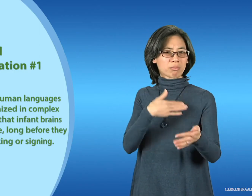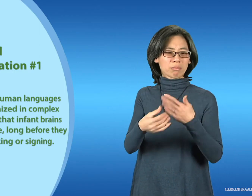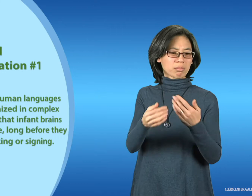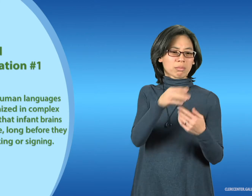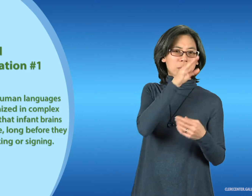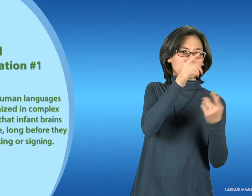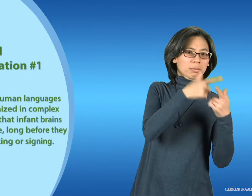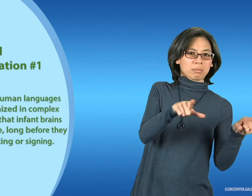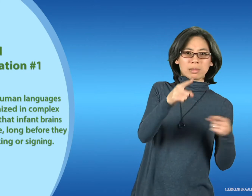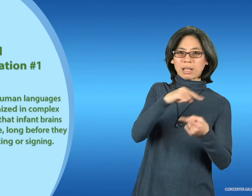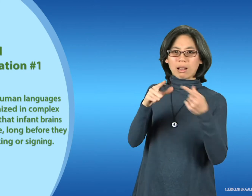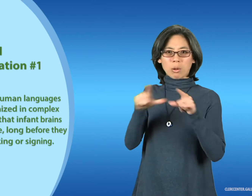the language is spoken or signed.